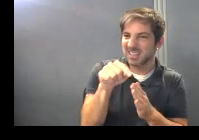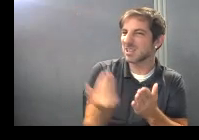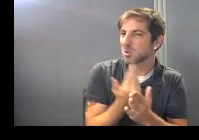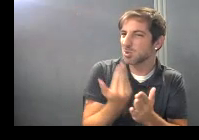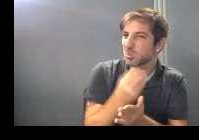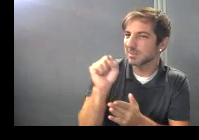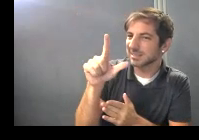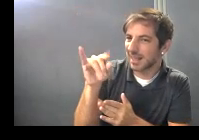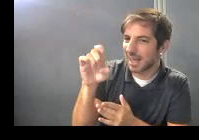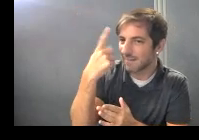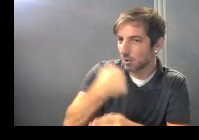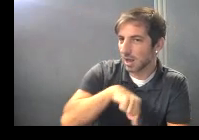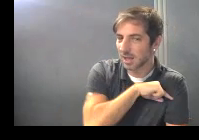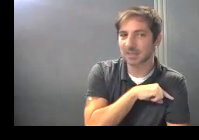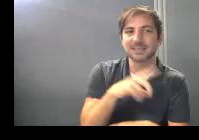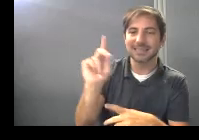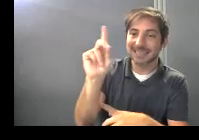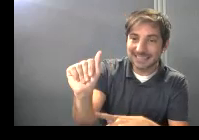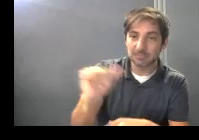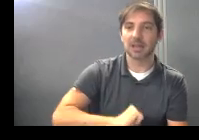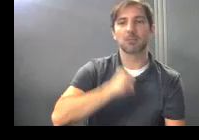THIS IS DISABILITY PRIDE MONTH. THIS IS THE FLAG.